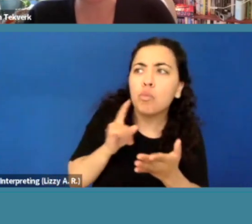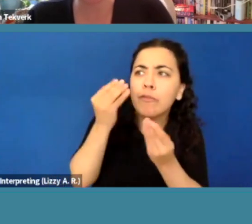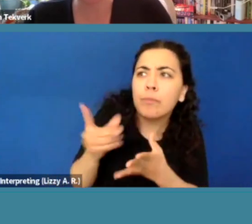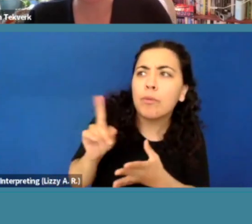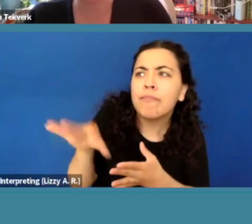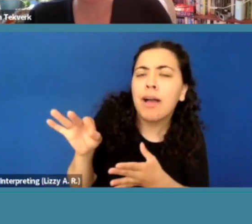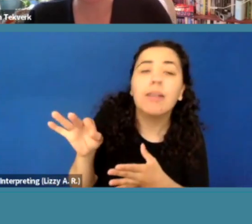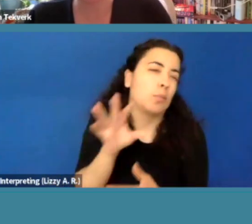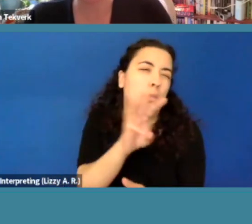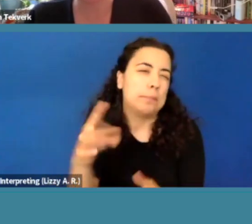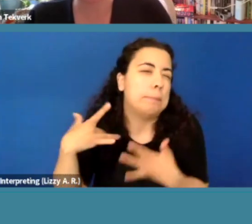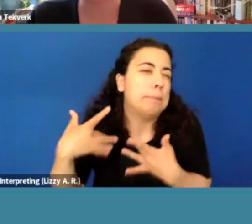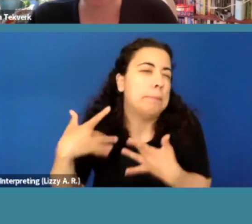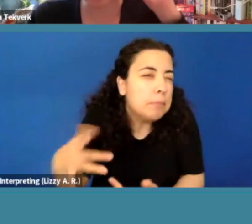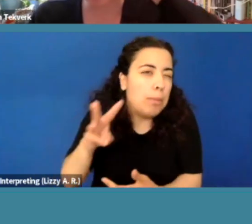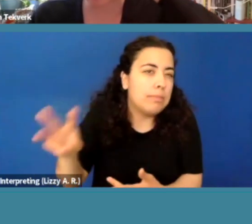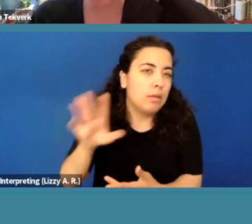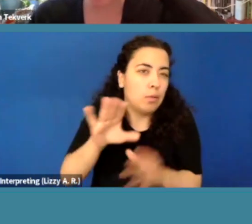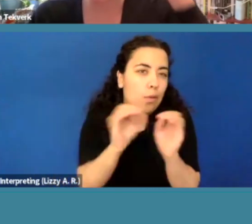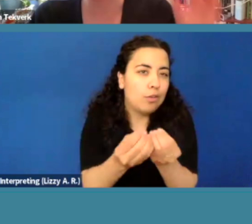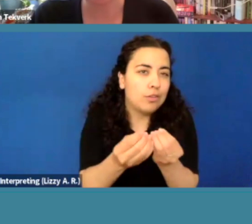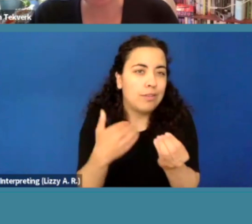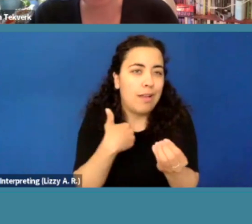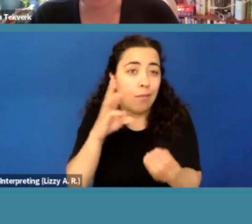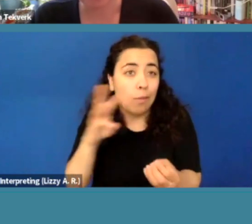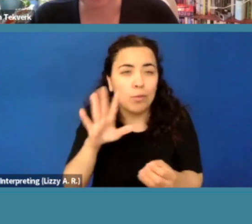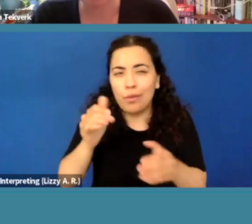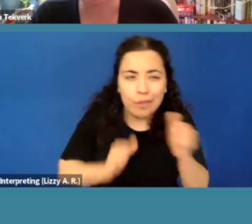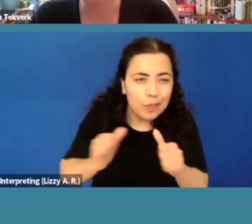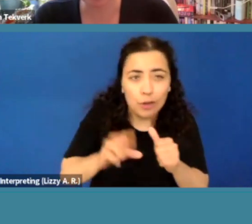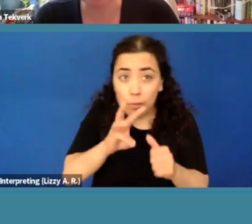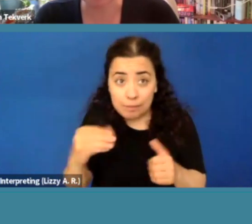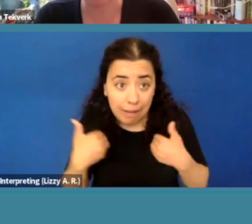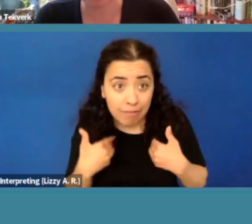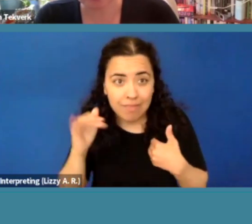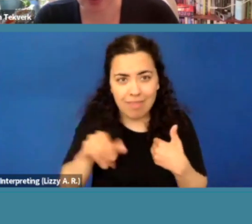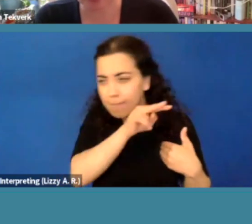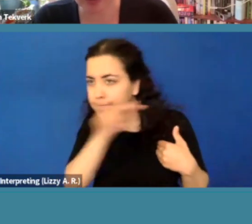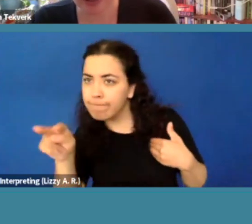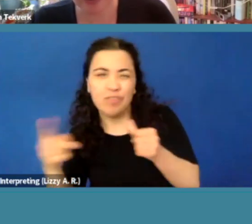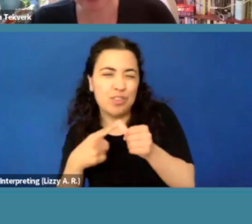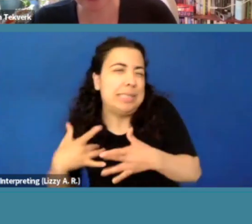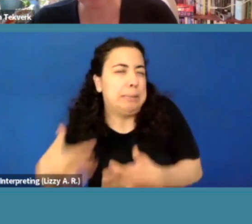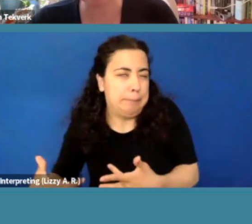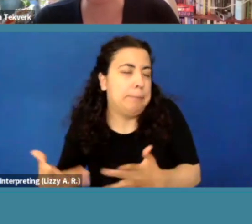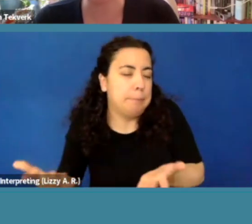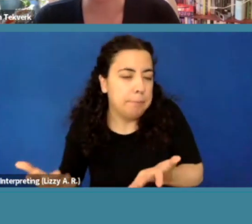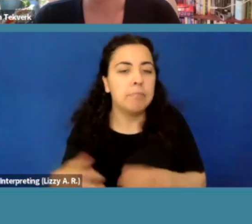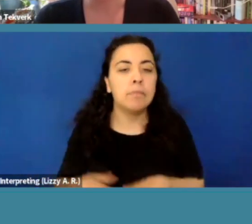of your organization, your theater, whatever. So there are some really basic, important things that you can do